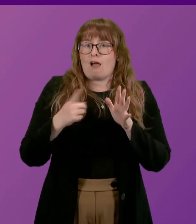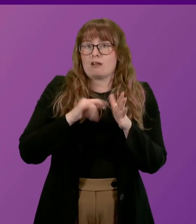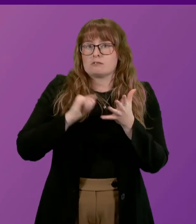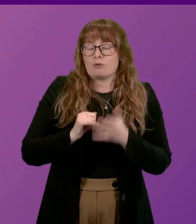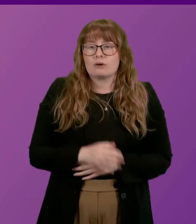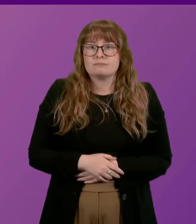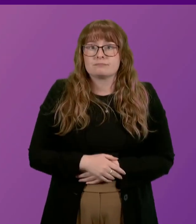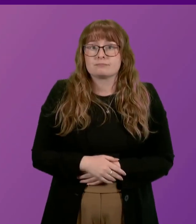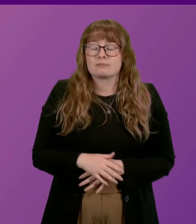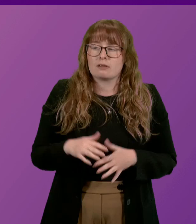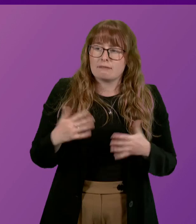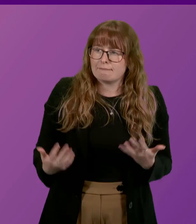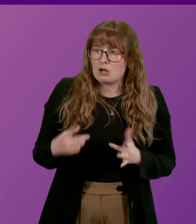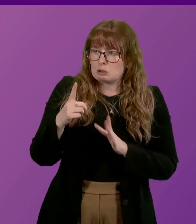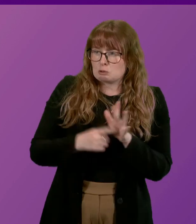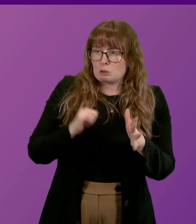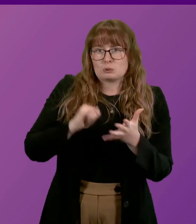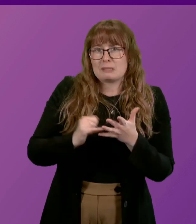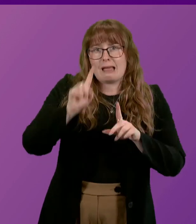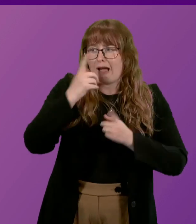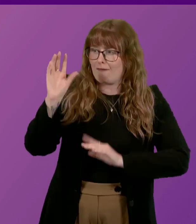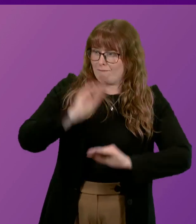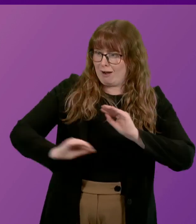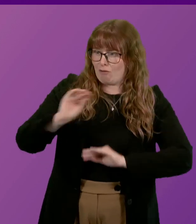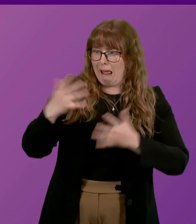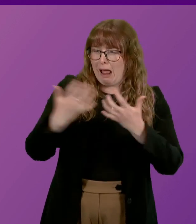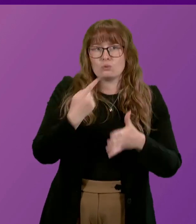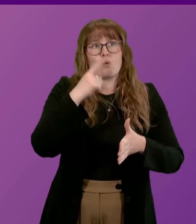If John Swinney cannot figure out a way to order buses in Scotland,